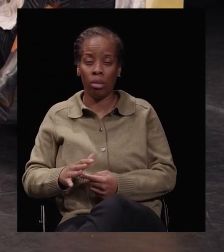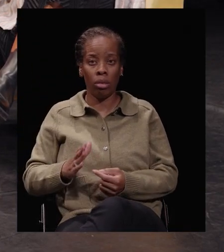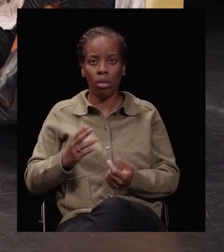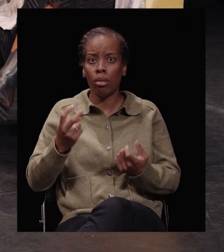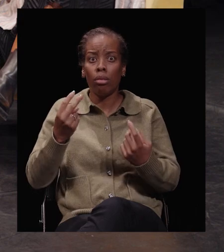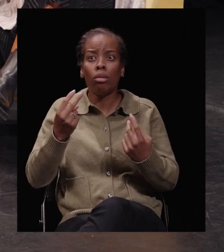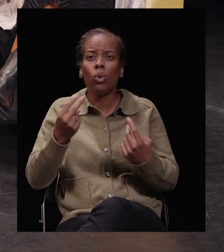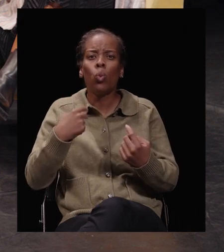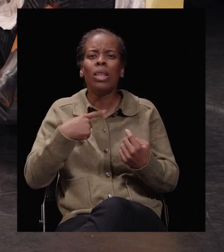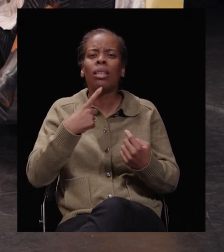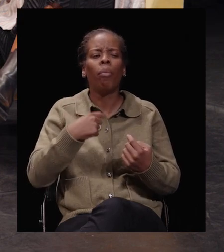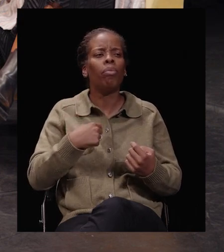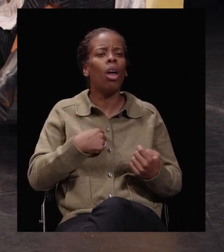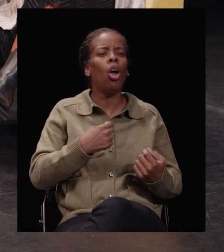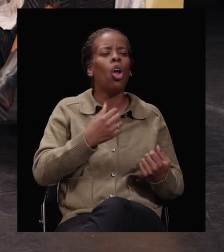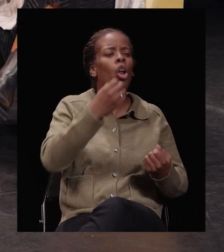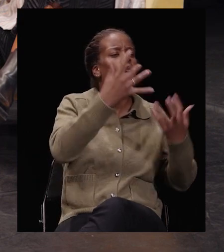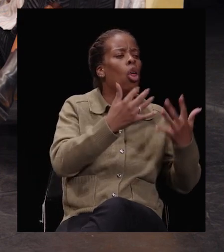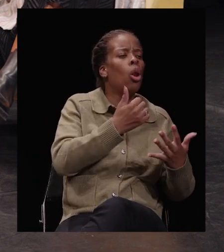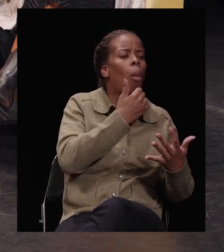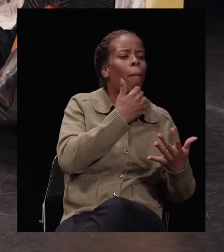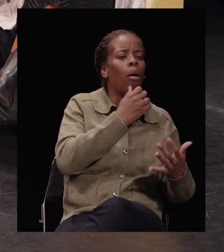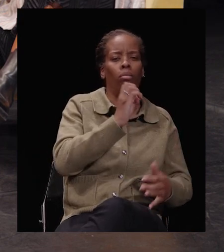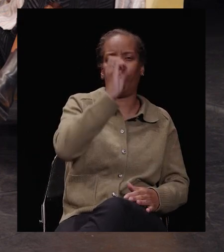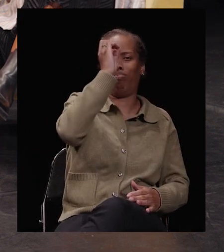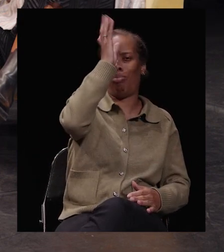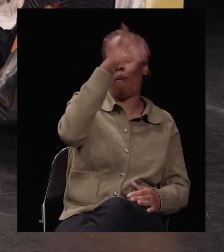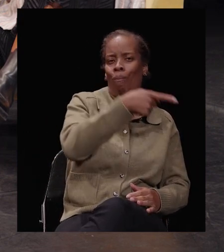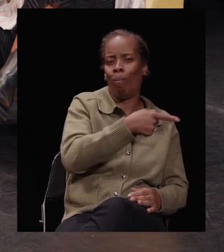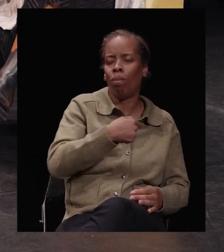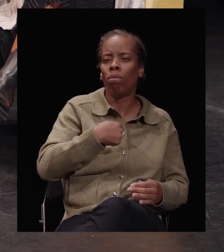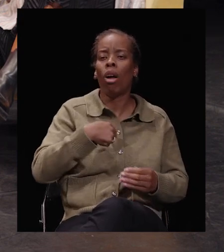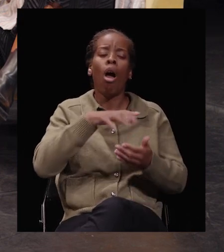We put words or numbers at the top of a knowledge hierarchy.